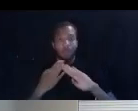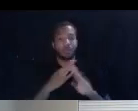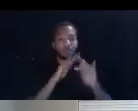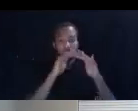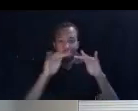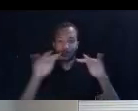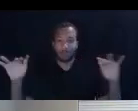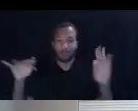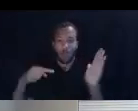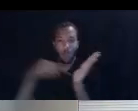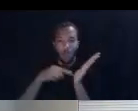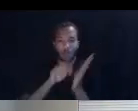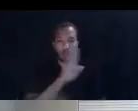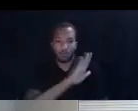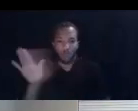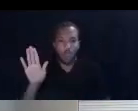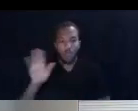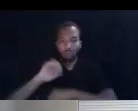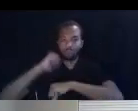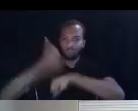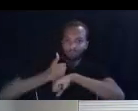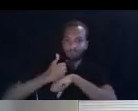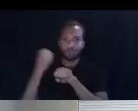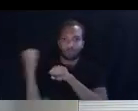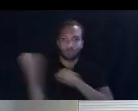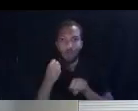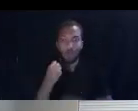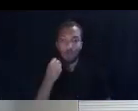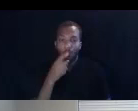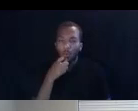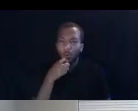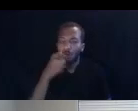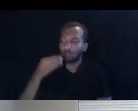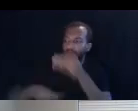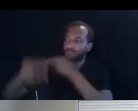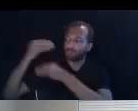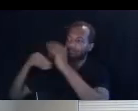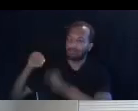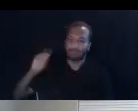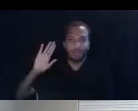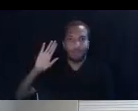to generations of ancestors who contributed to our hopes, dreams, and collective possibilities.